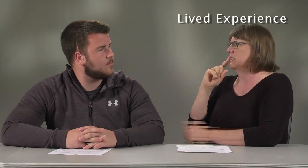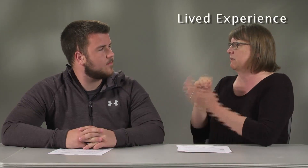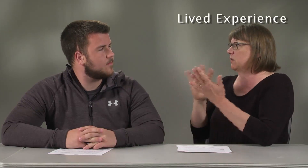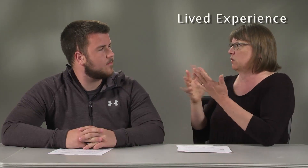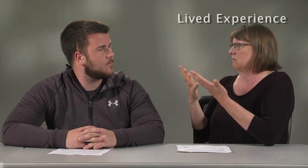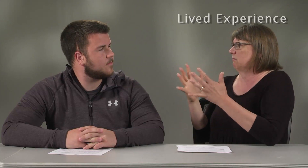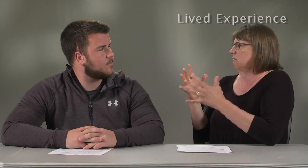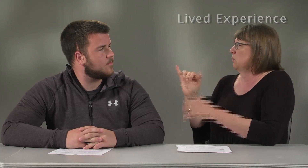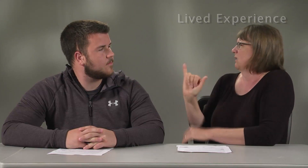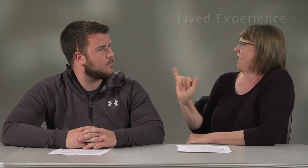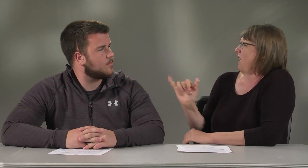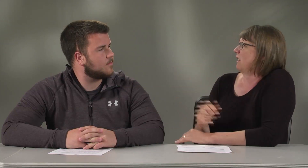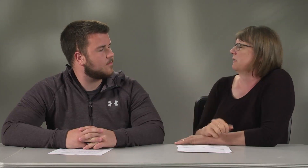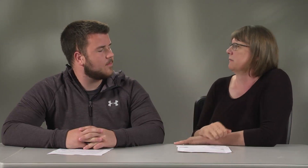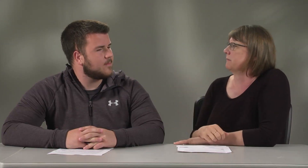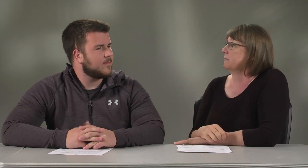and only three other deaf students?